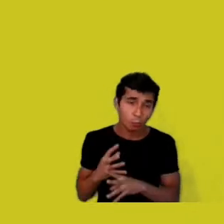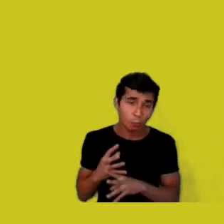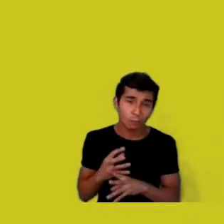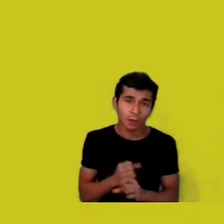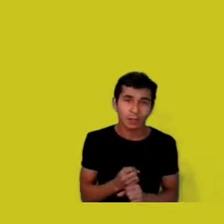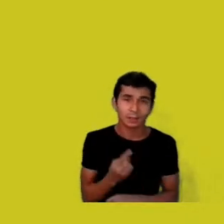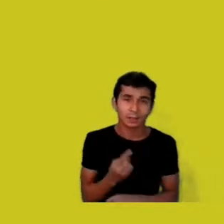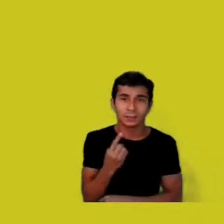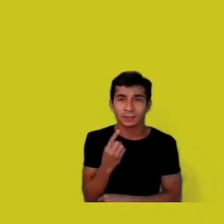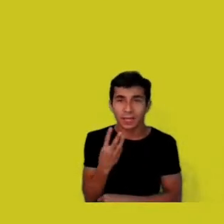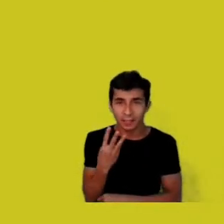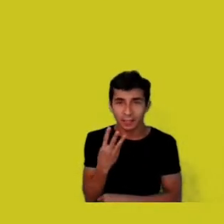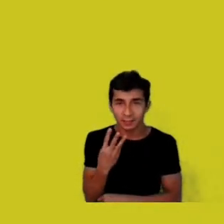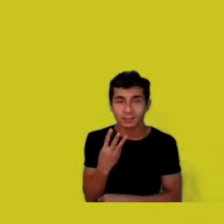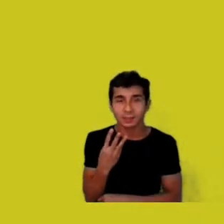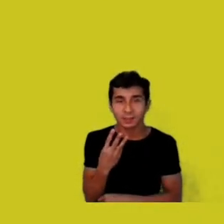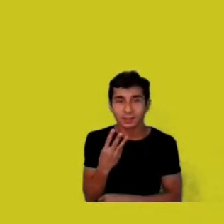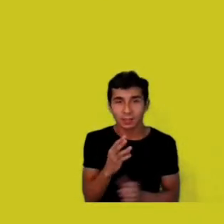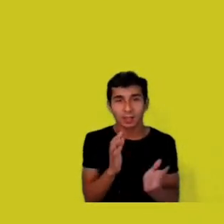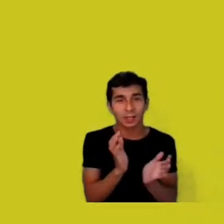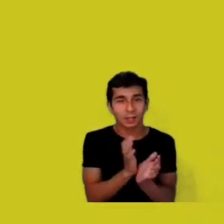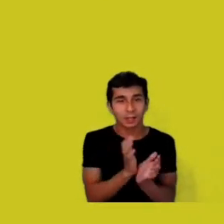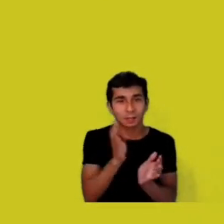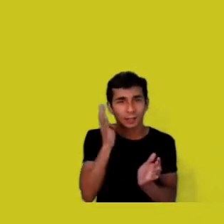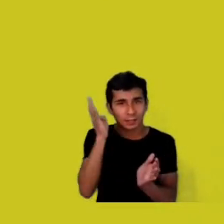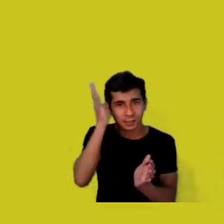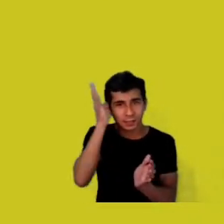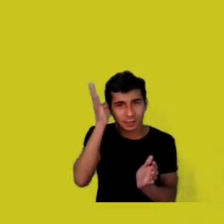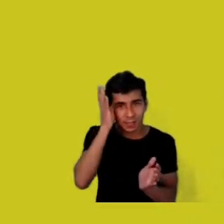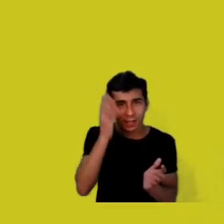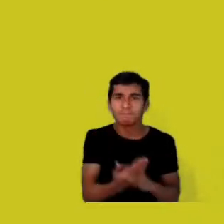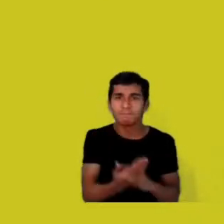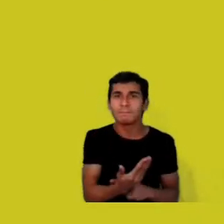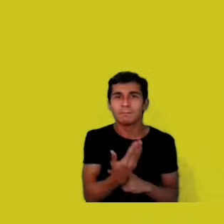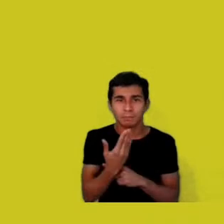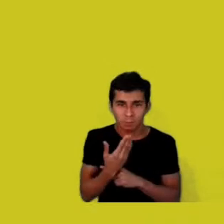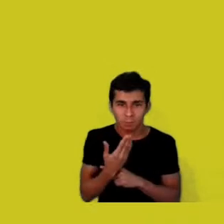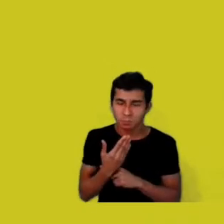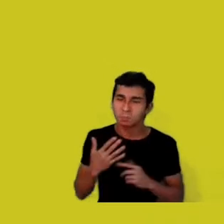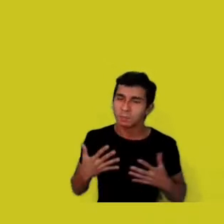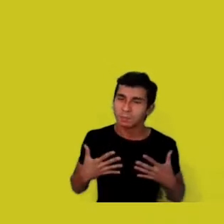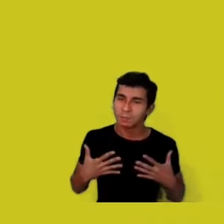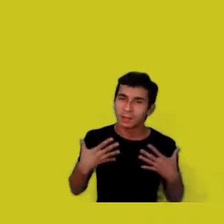all of them not without joy and not without some anxiety,